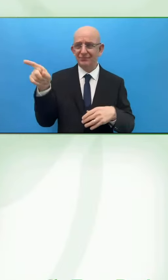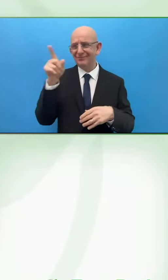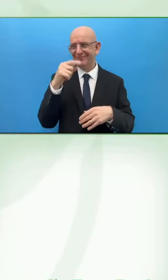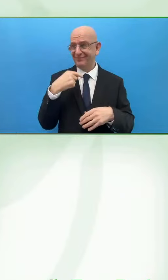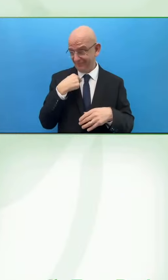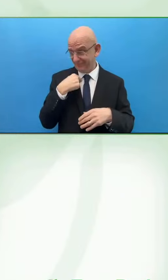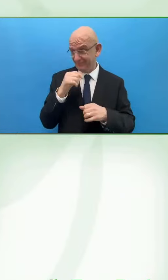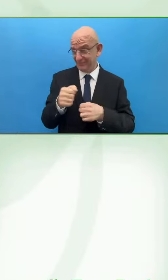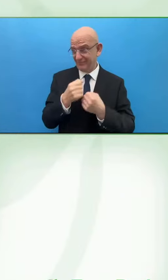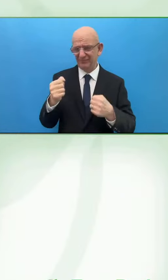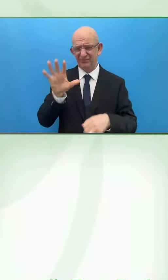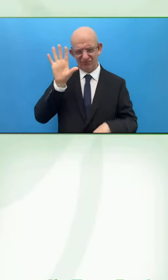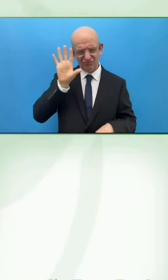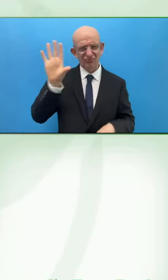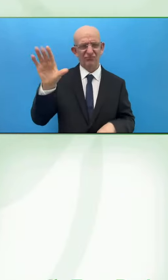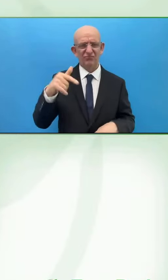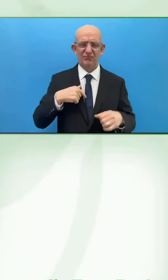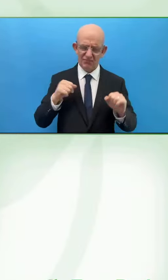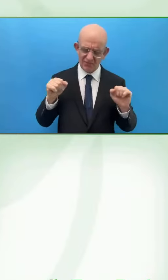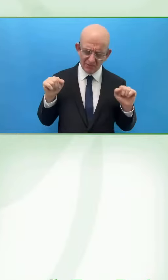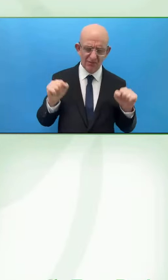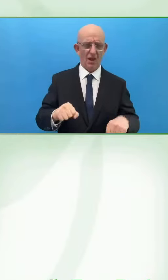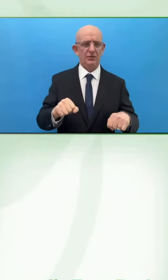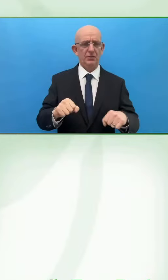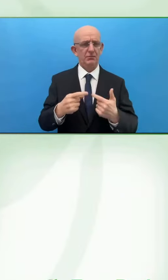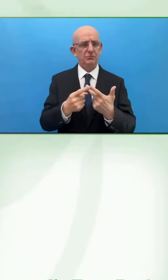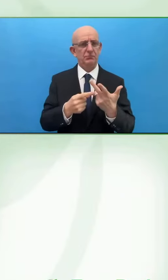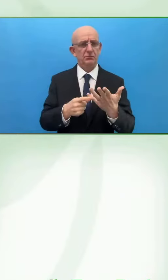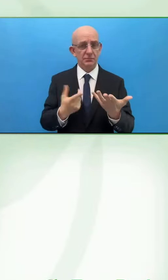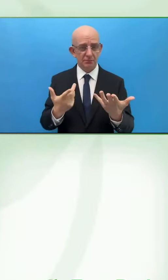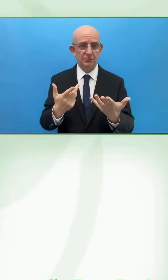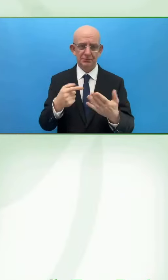I always accept help for the things I can't do but the things that I can do, I'm determined